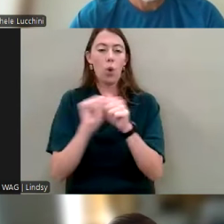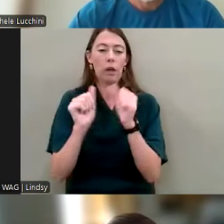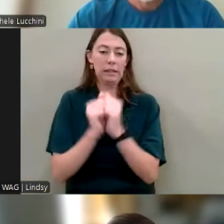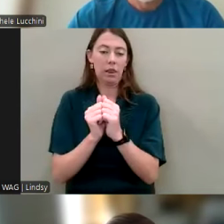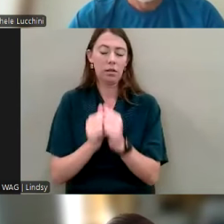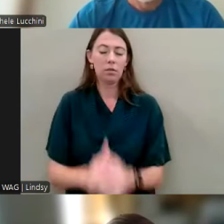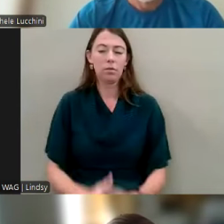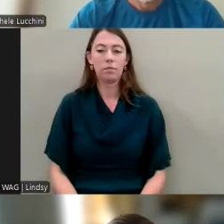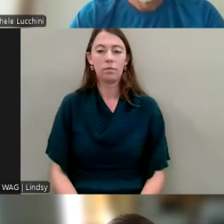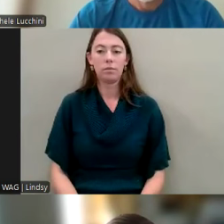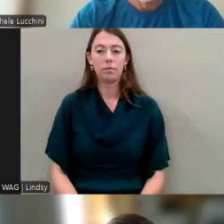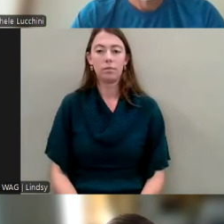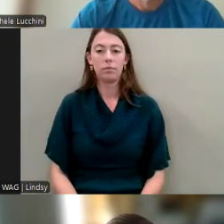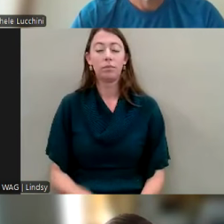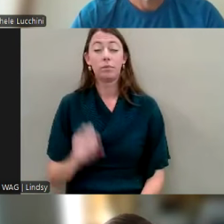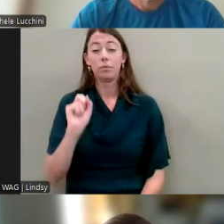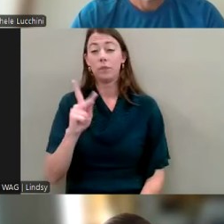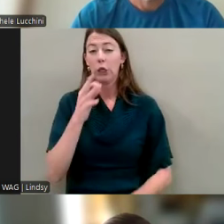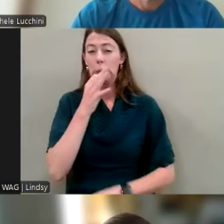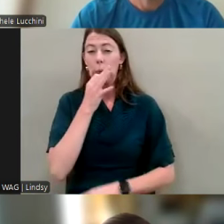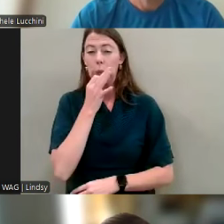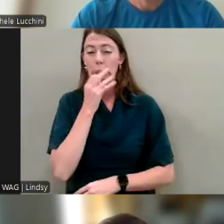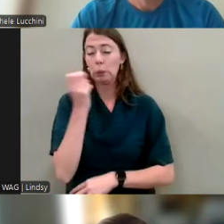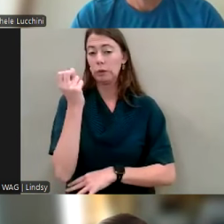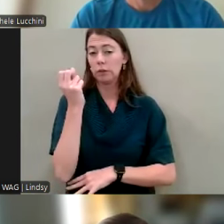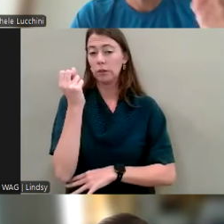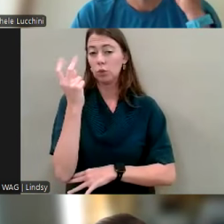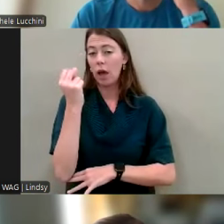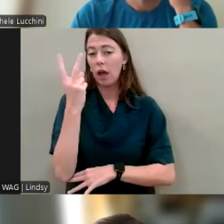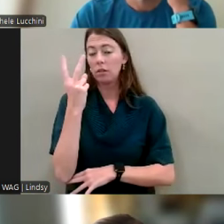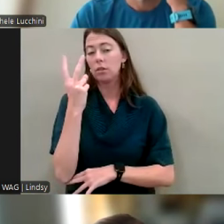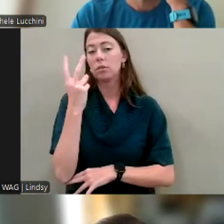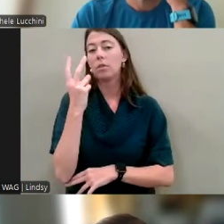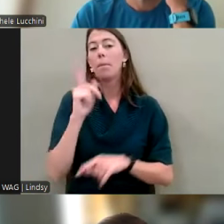getting to the top of the hour. But I think we have time for one more question.